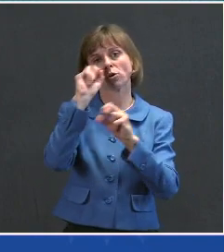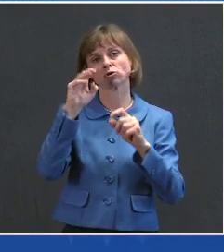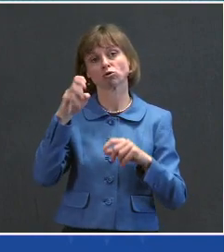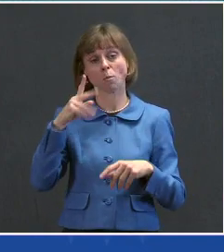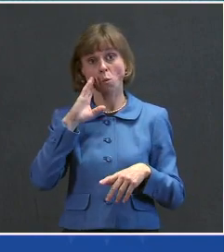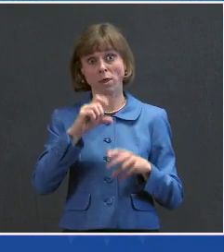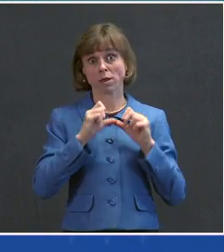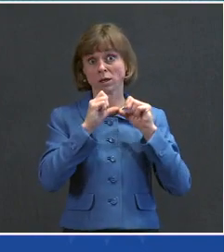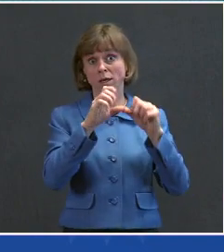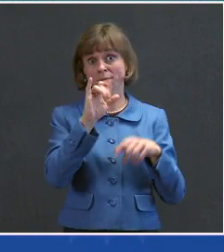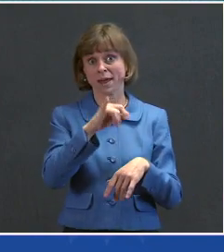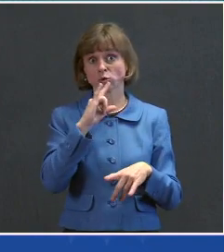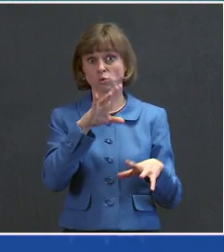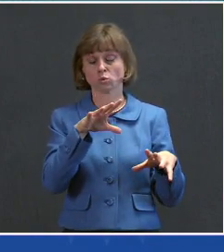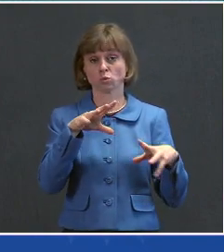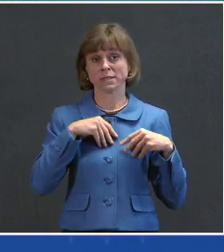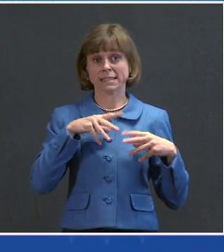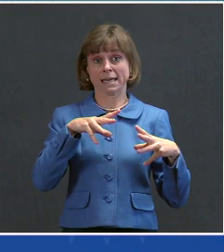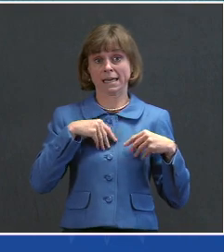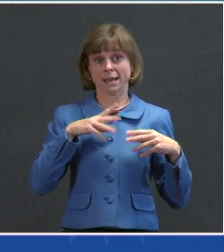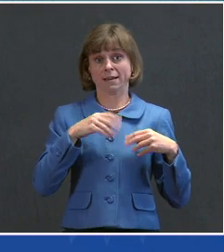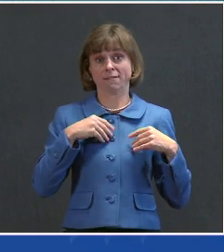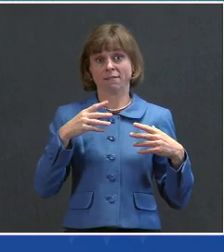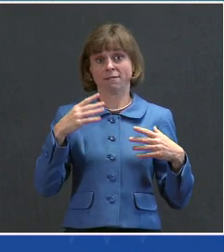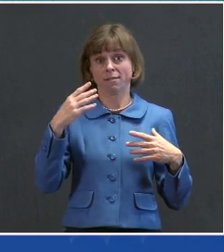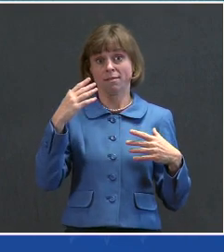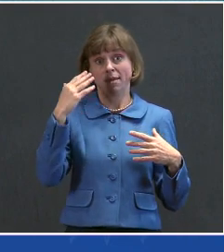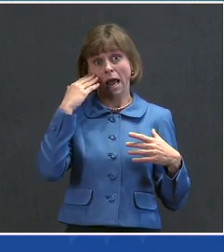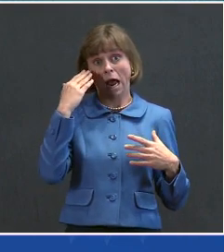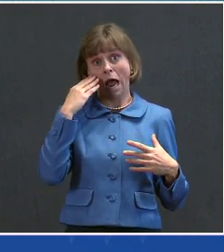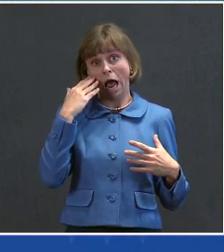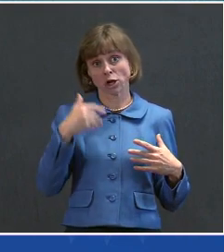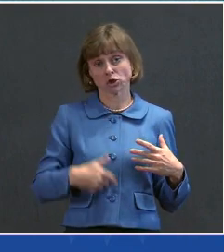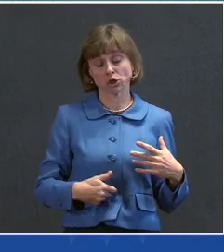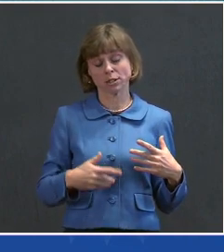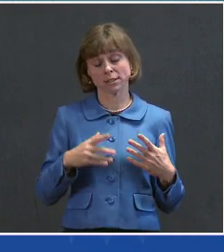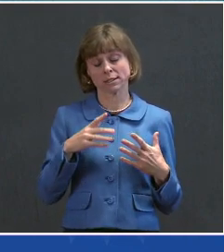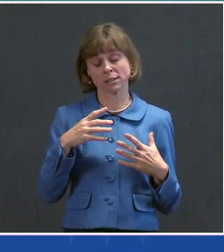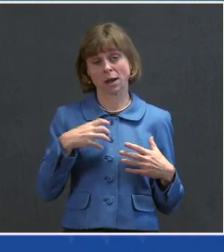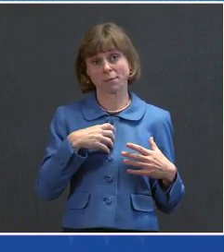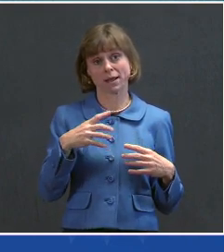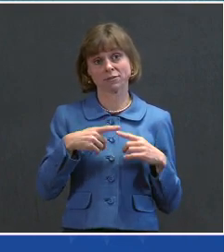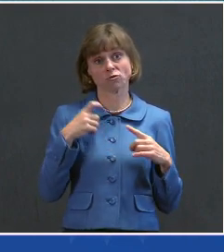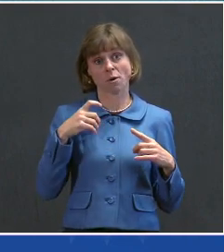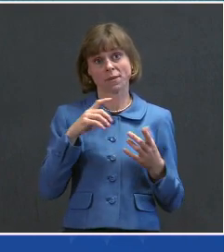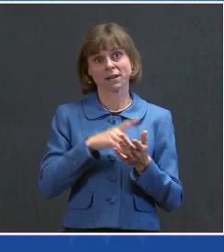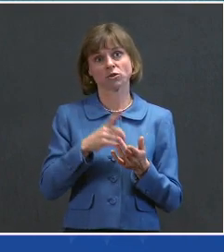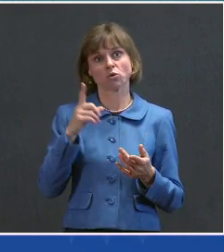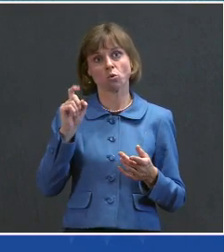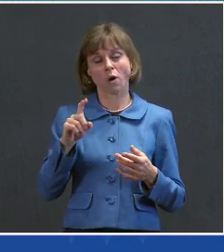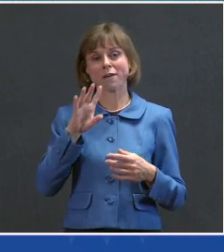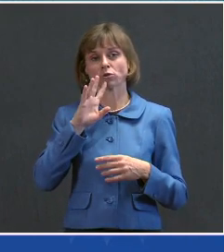complaints from those doctors? Ms. Psaki: You'll have to talk to a future Secretary Becerra, once he is confirmed. The Press: And then, quickly, if --